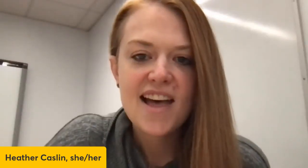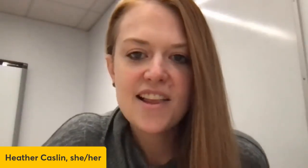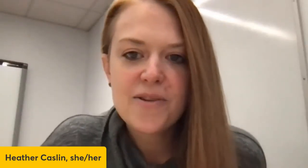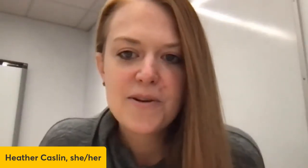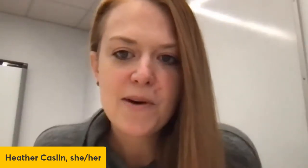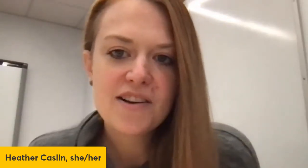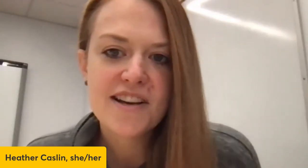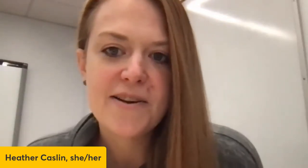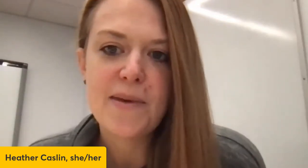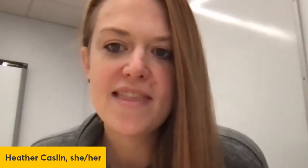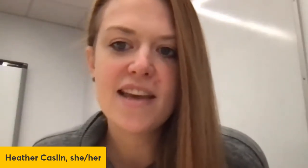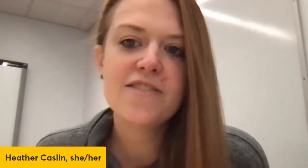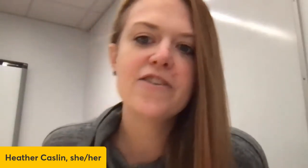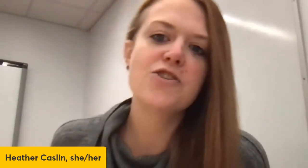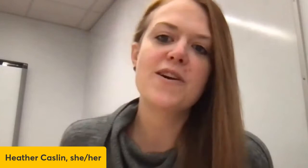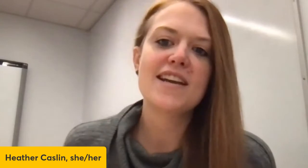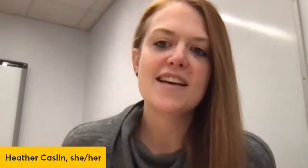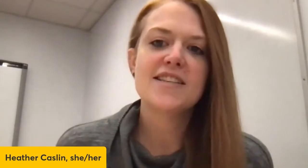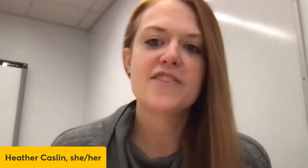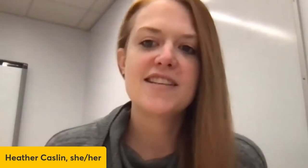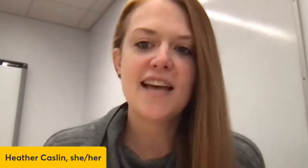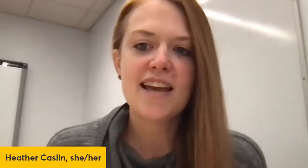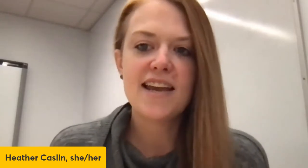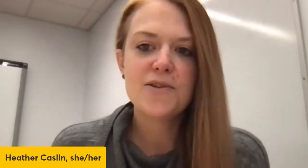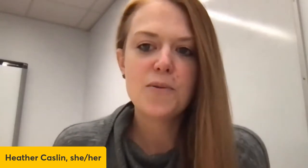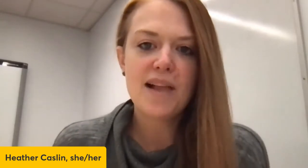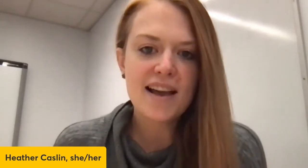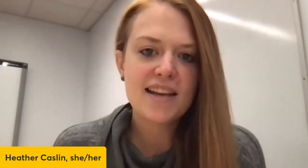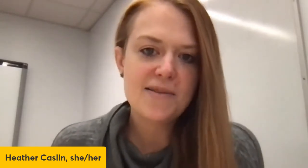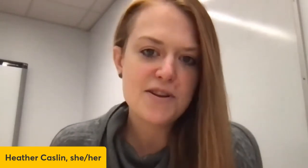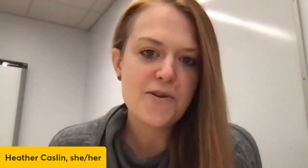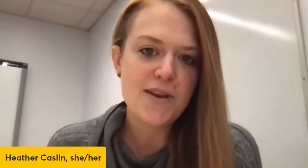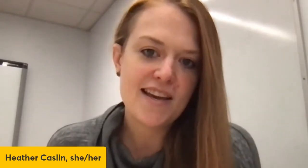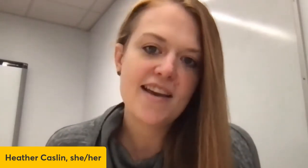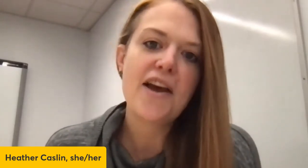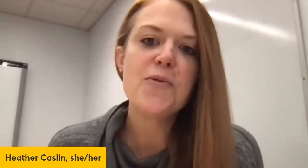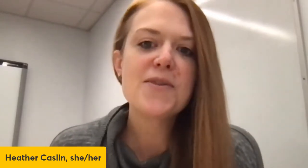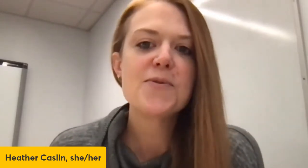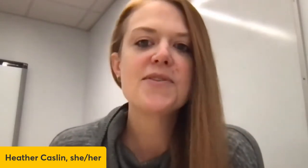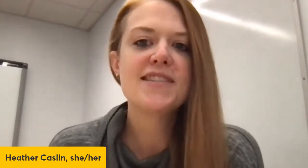Dr. Heather Caslin: Hello and welcome. Thank you for joining us for the second annual Black and Emina week a week where we'll